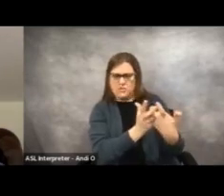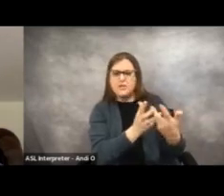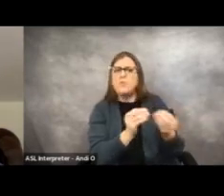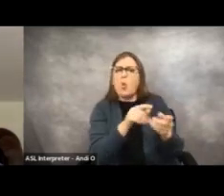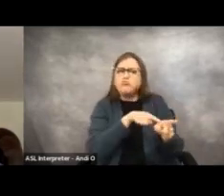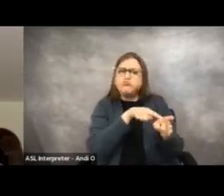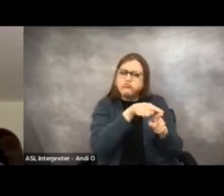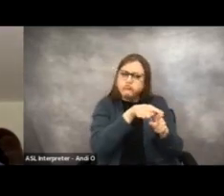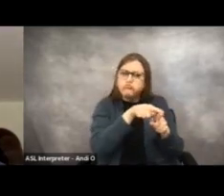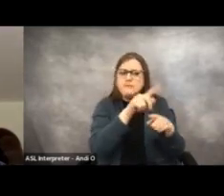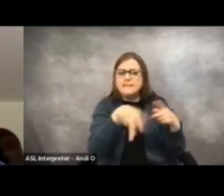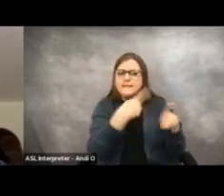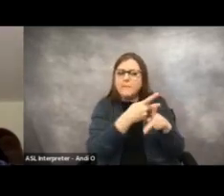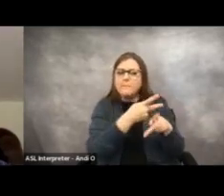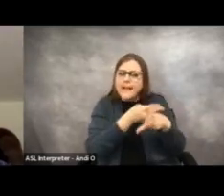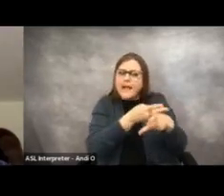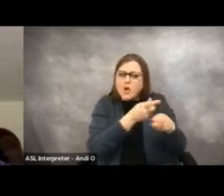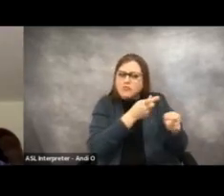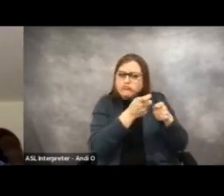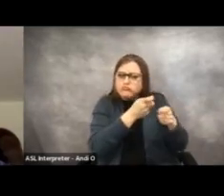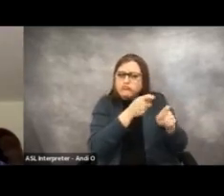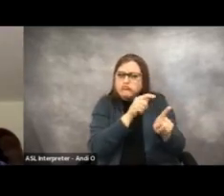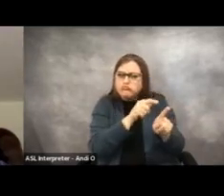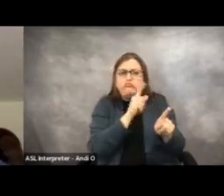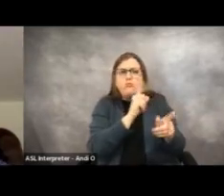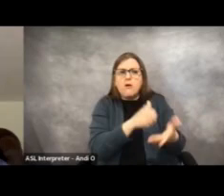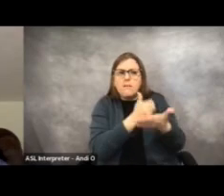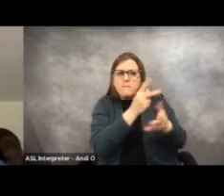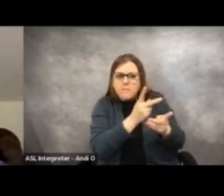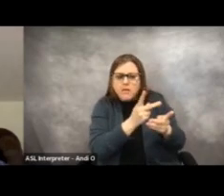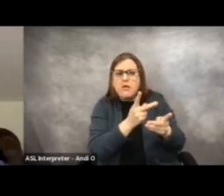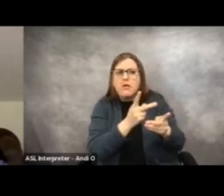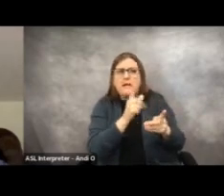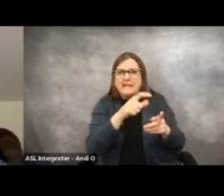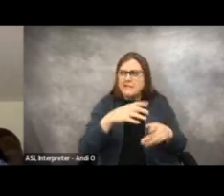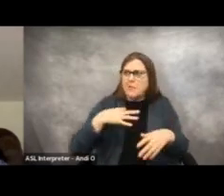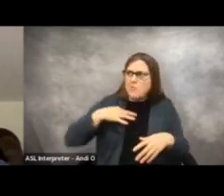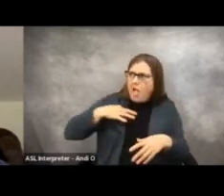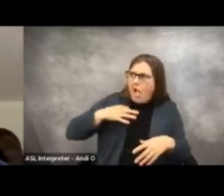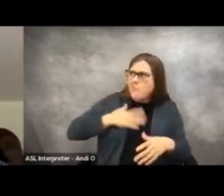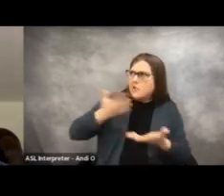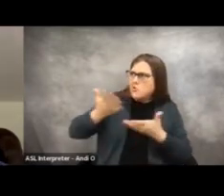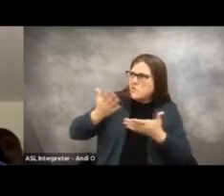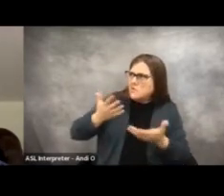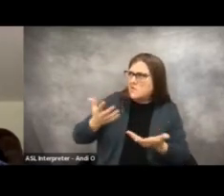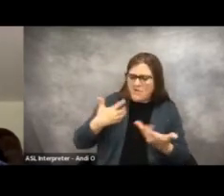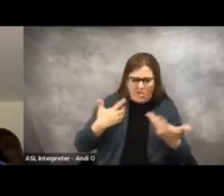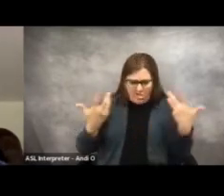management that assists people in applying for the services that they need, but also making